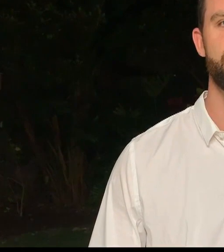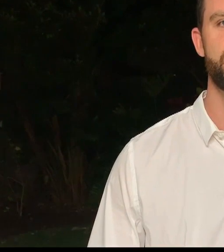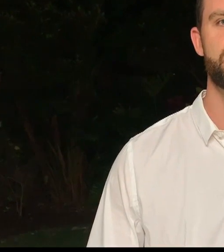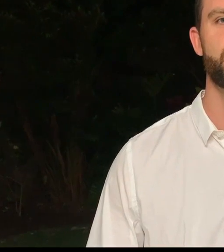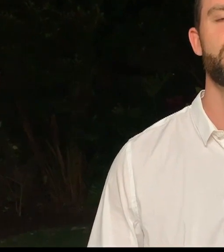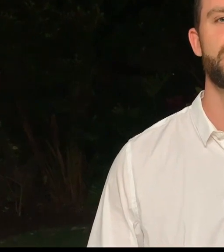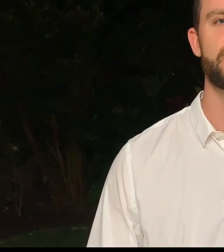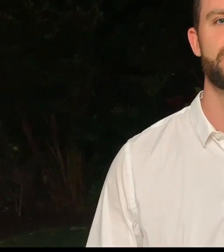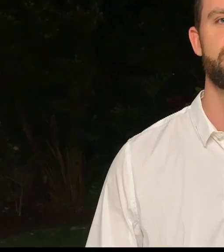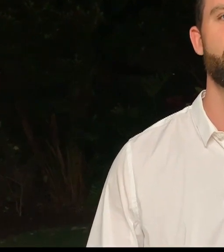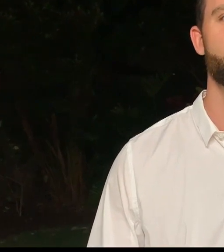DASH: